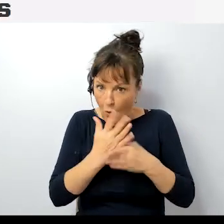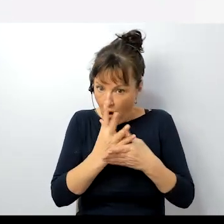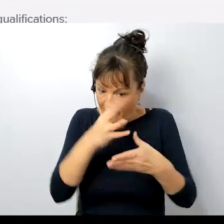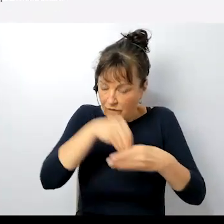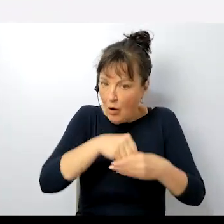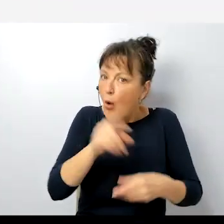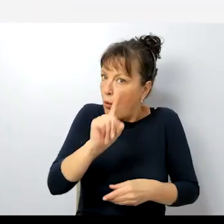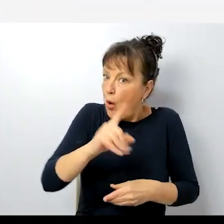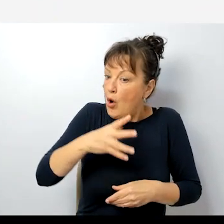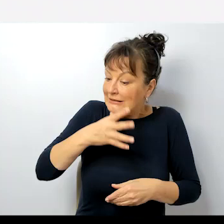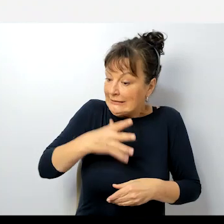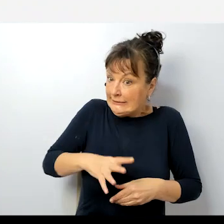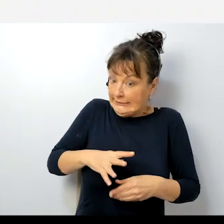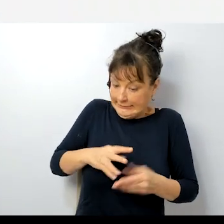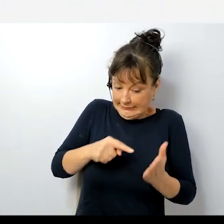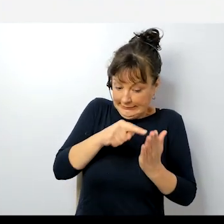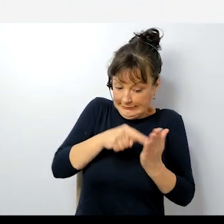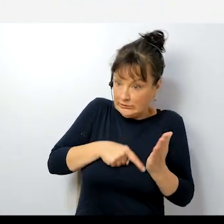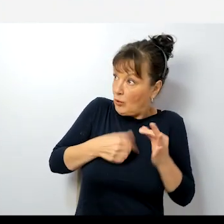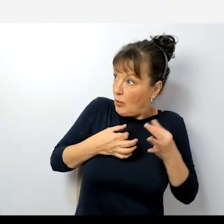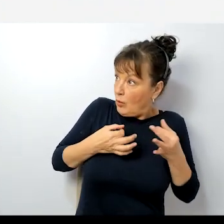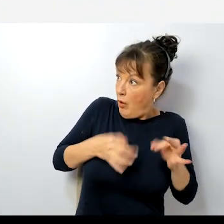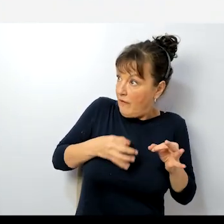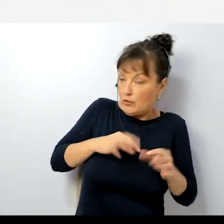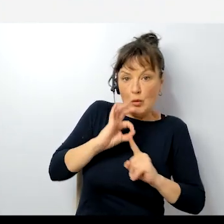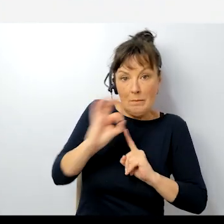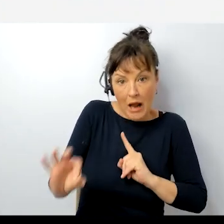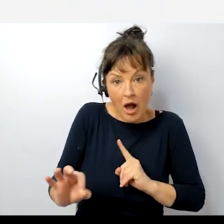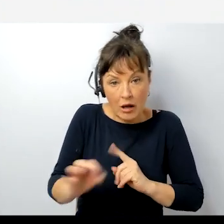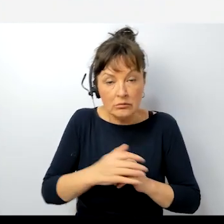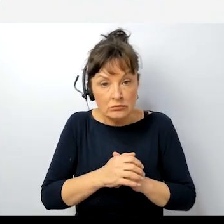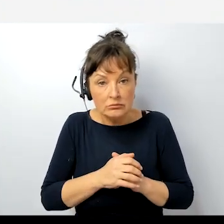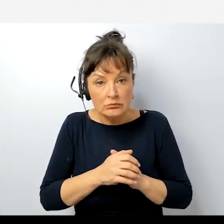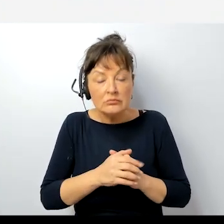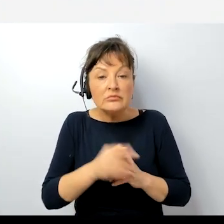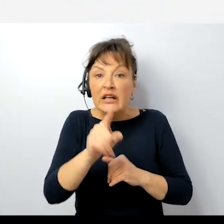This gives you information on what the qualification entails and the entry requirements